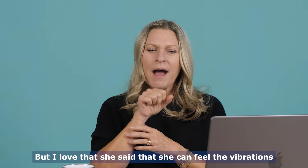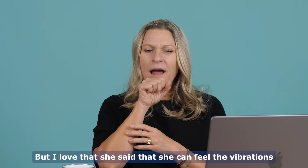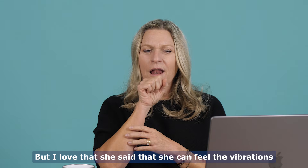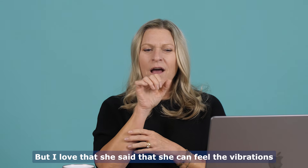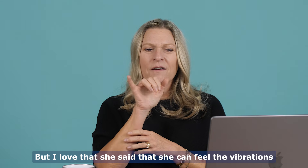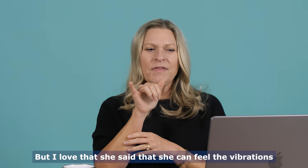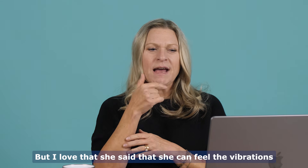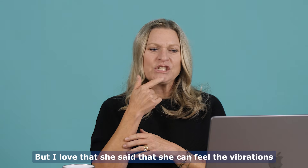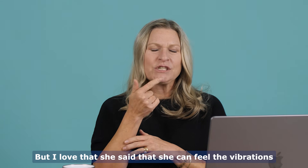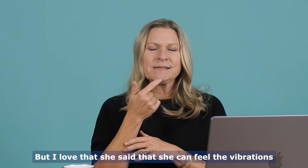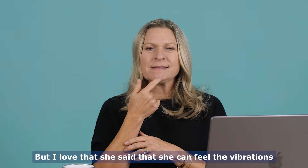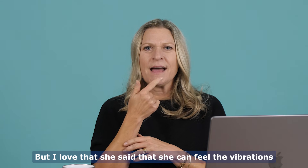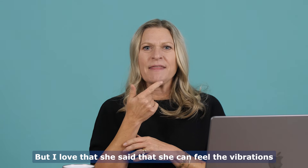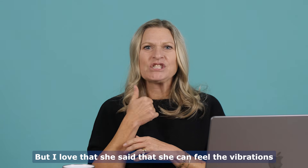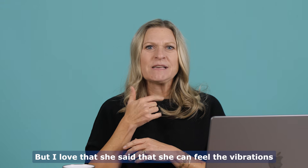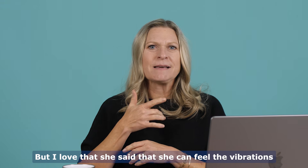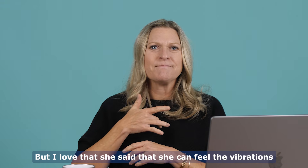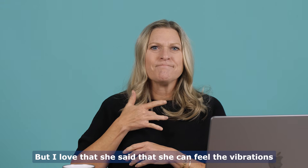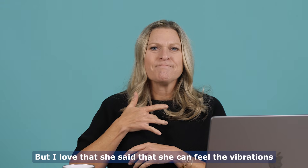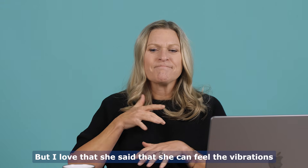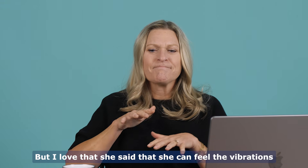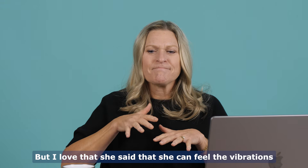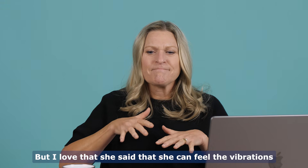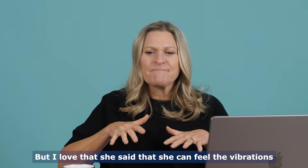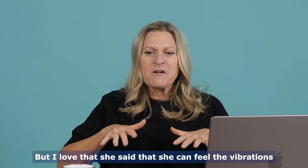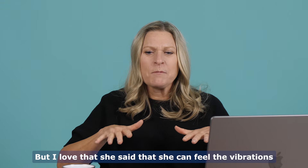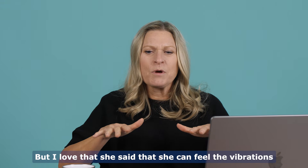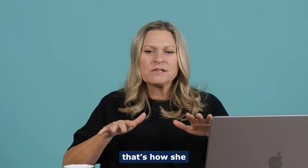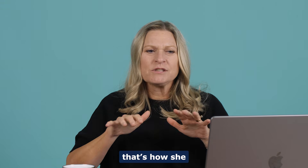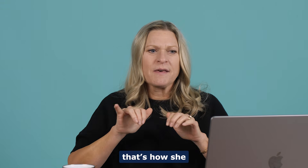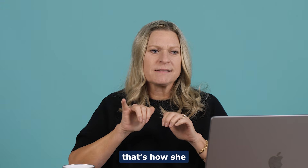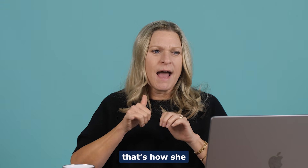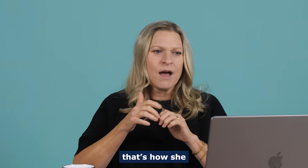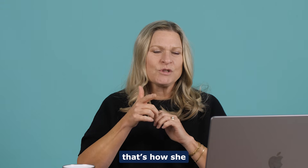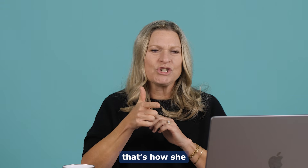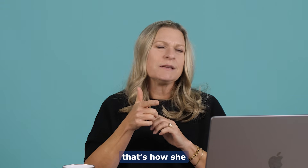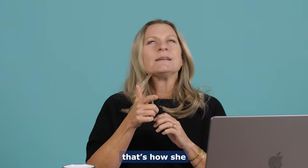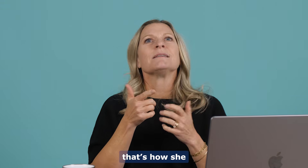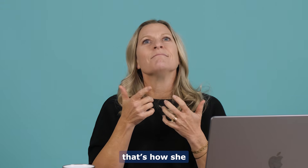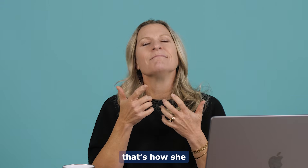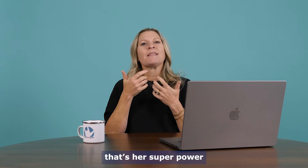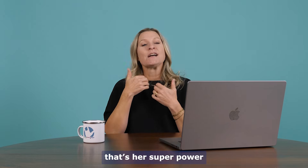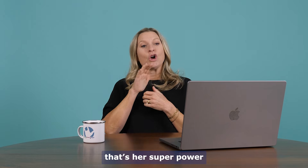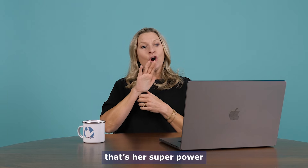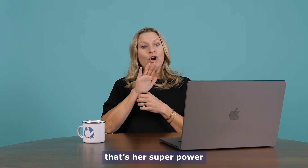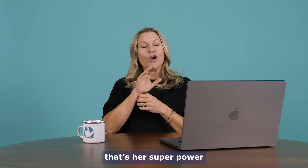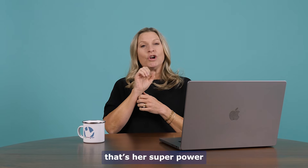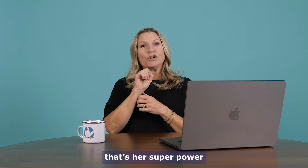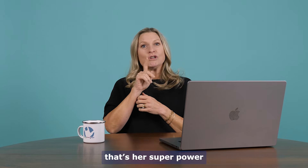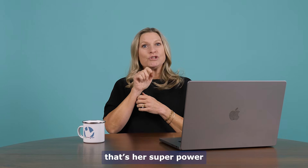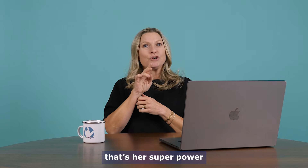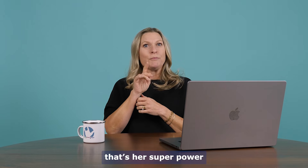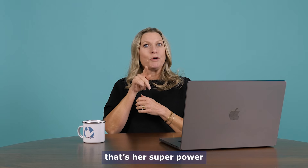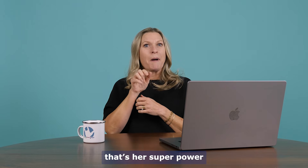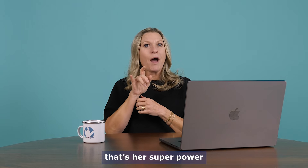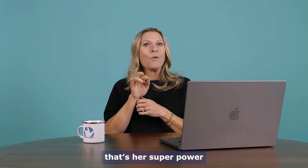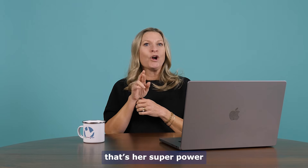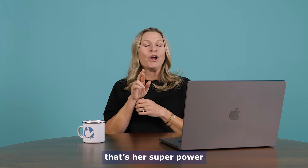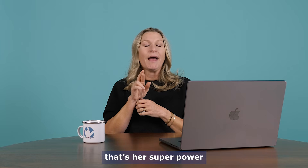But I love that she said that she can feel the vibrations that’s how she that’s her super power